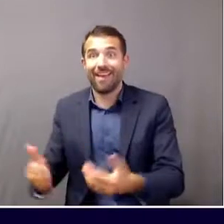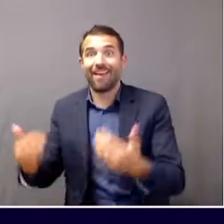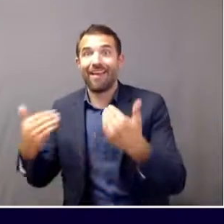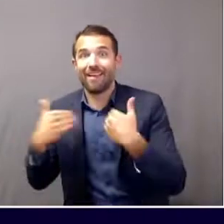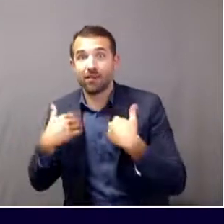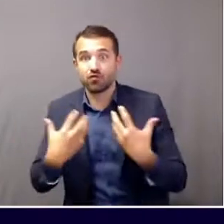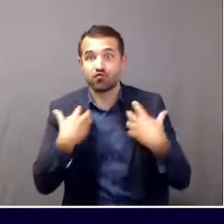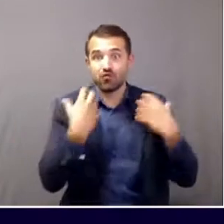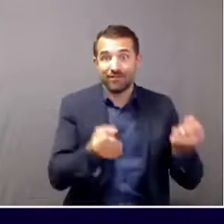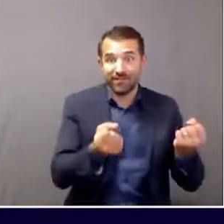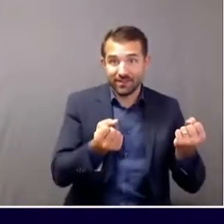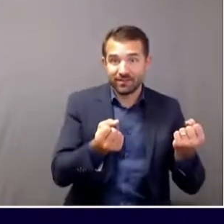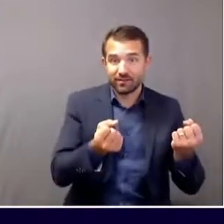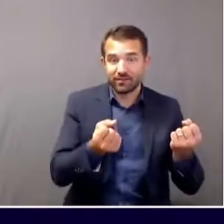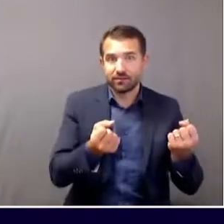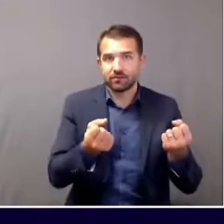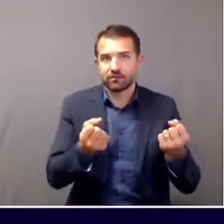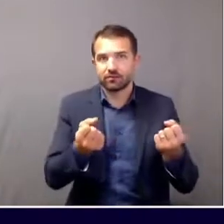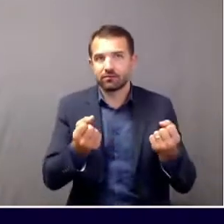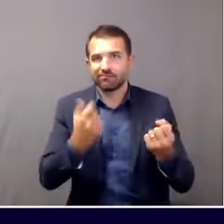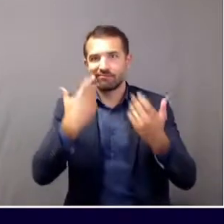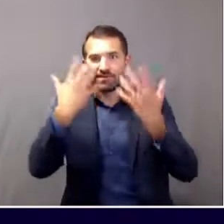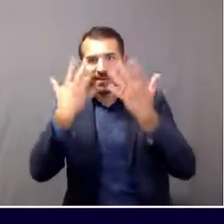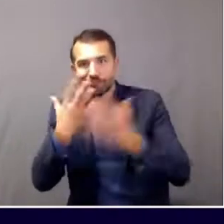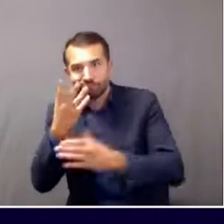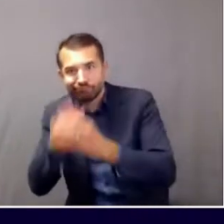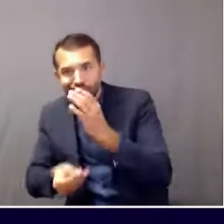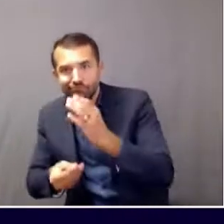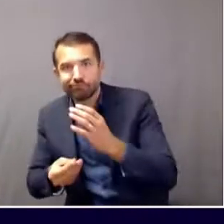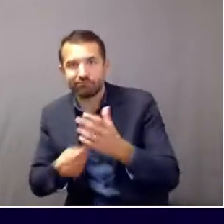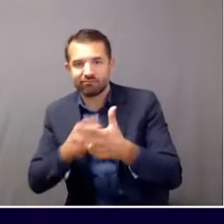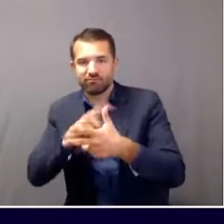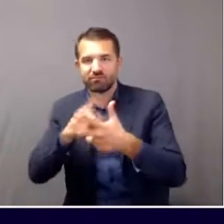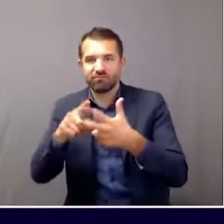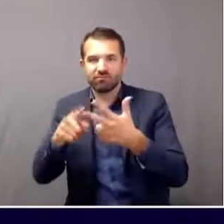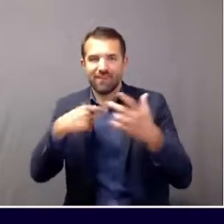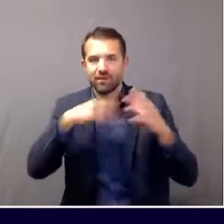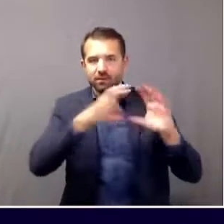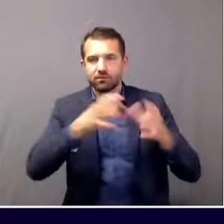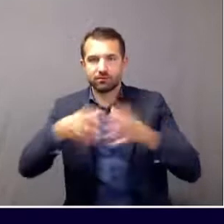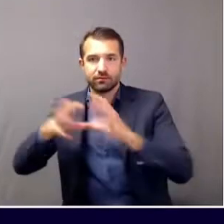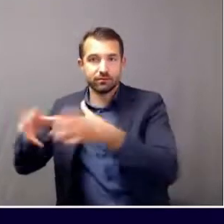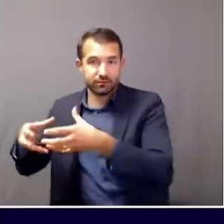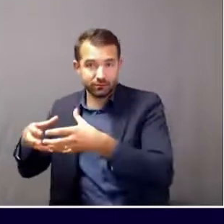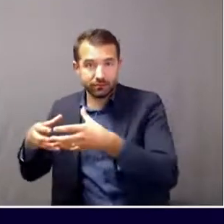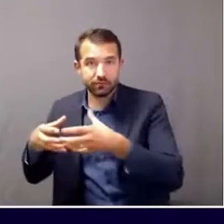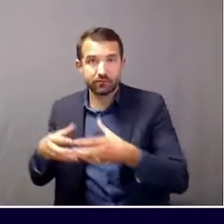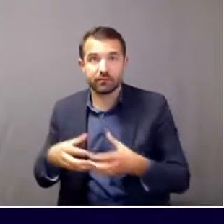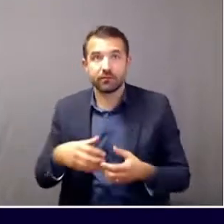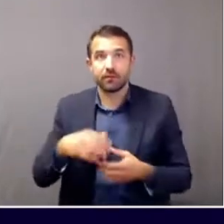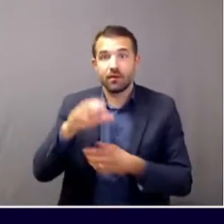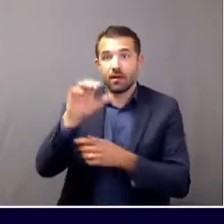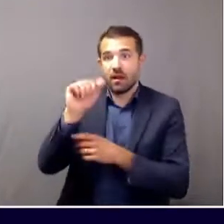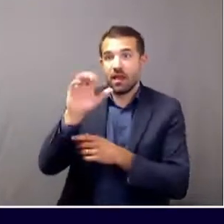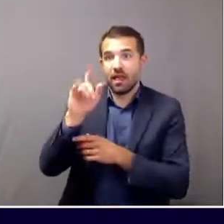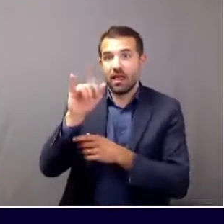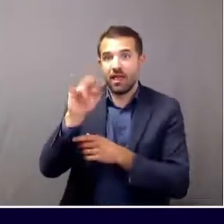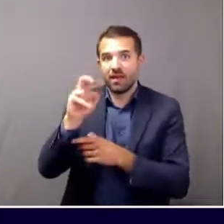who have sadly passed away because what active implies that